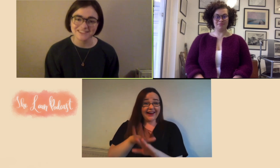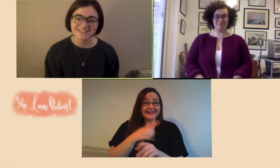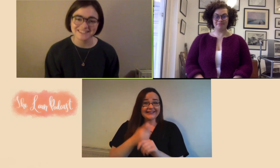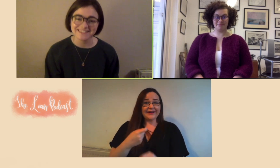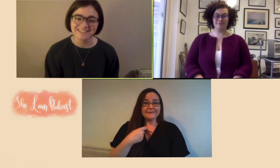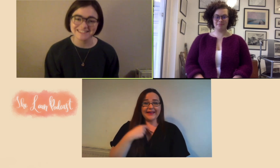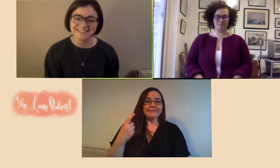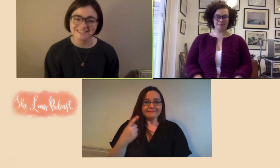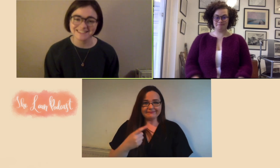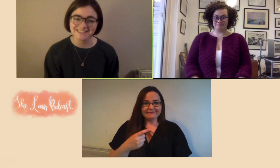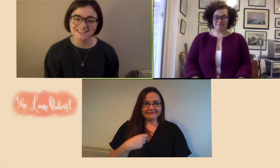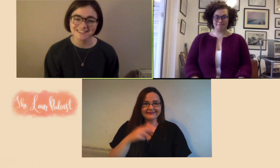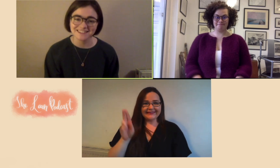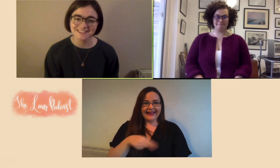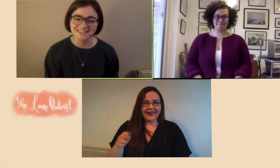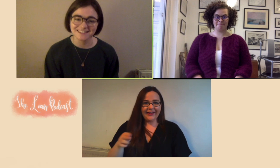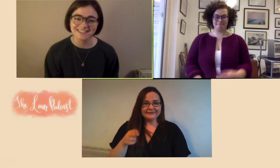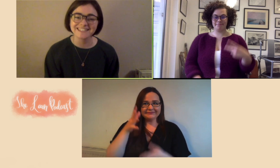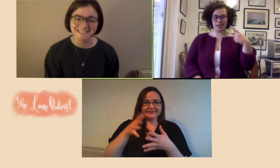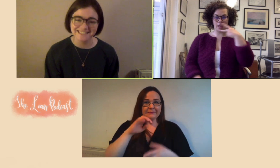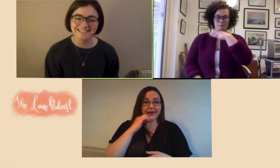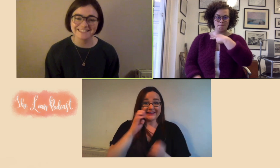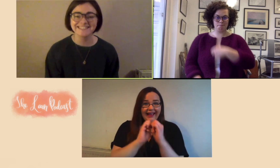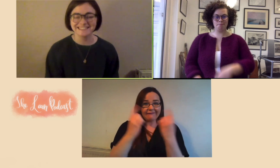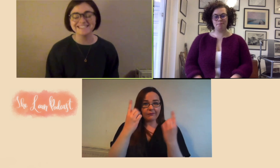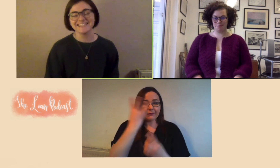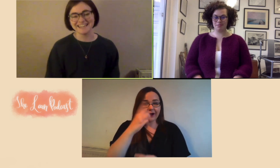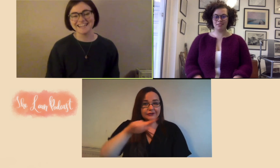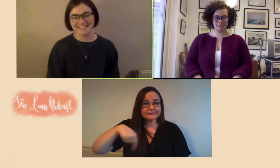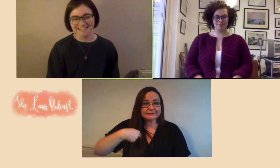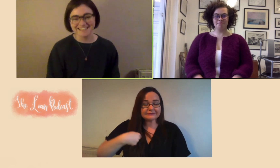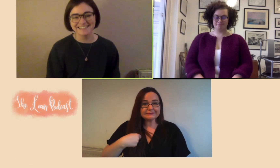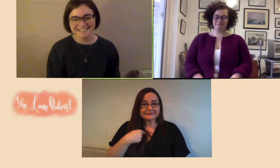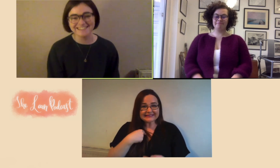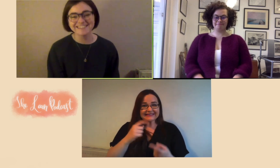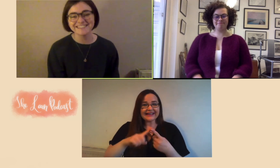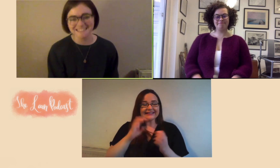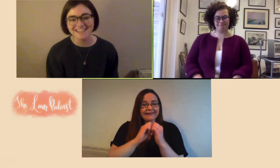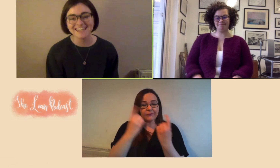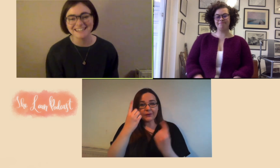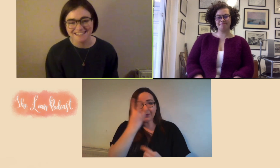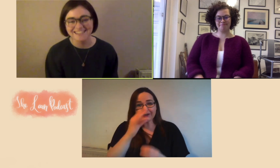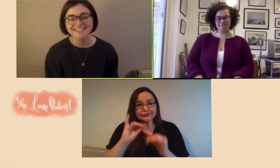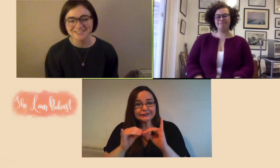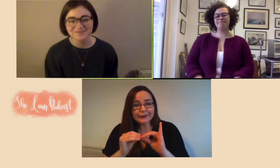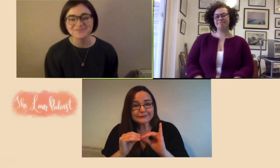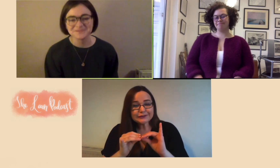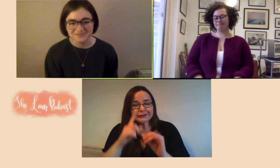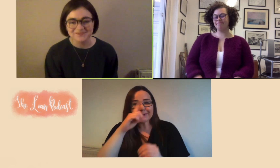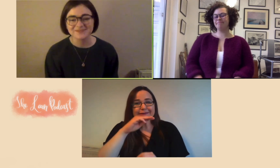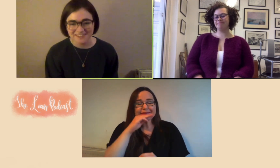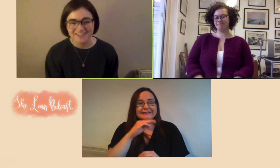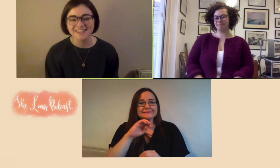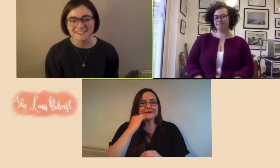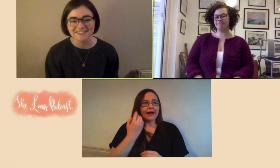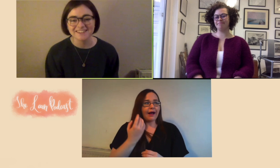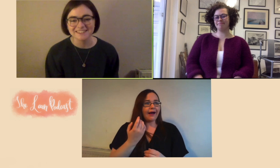and there might be interpreted there on the online meeting, but I haven't seen in a while, but I don't feel like you can say hello anymore. Cause everyone's watching.